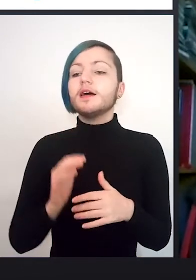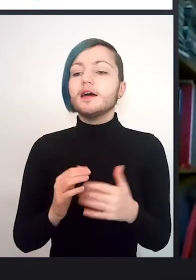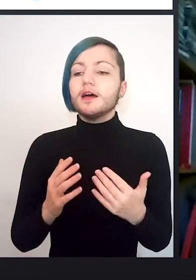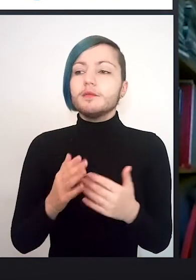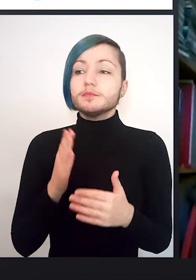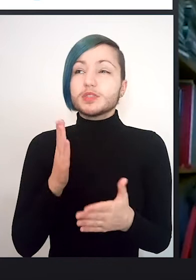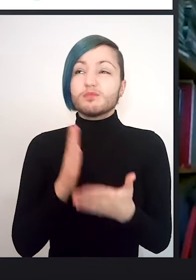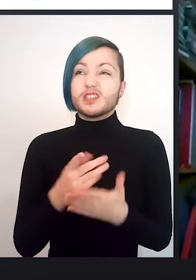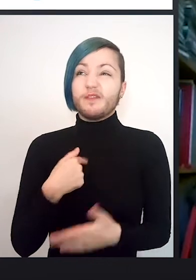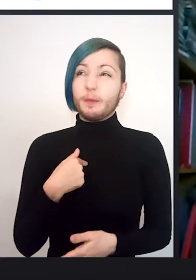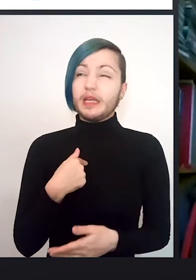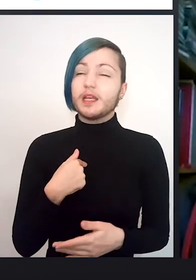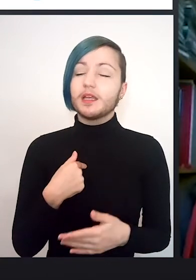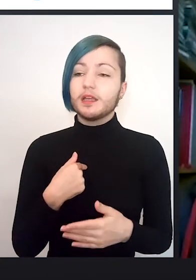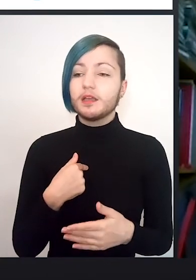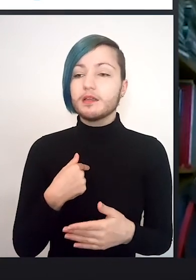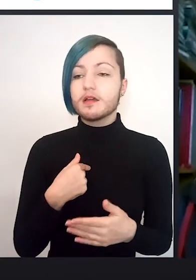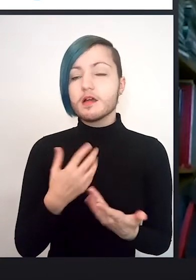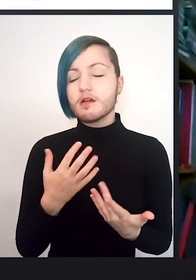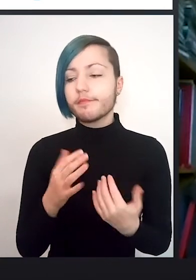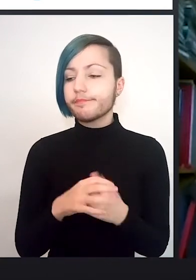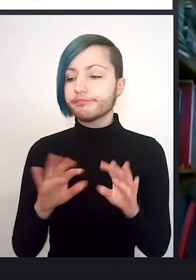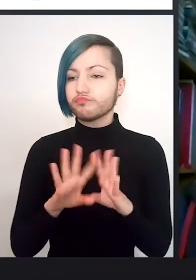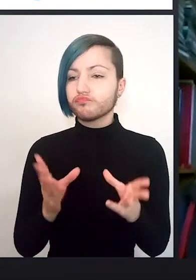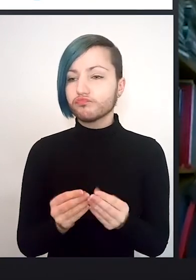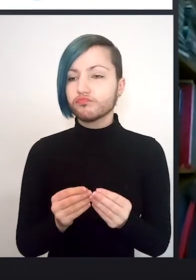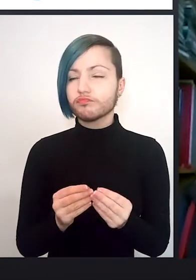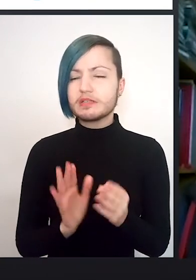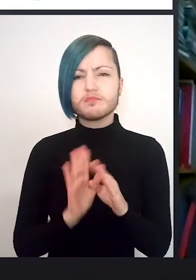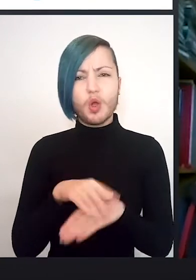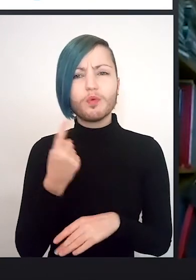It actually took probably more than a year,